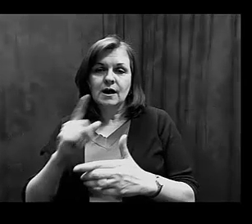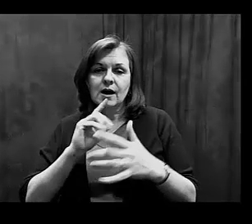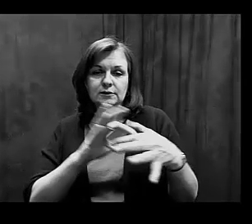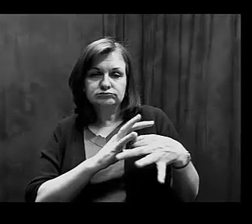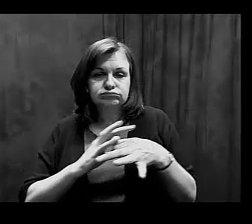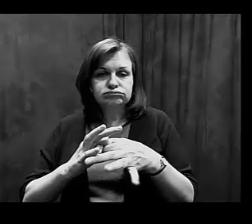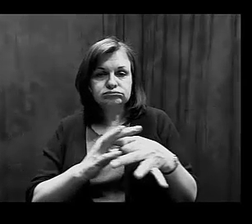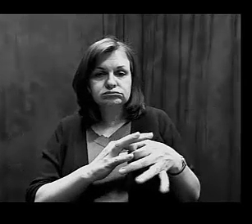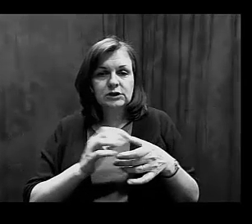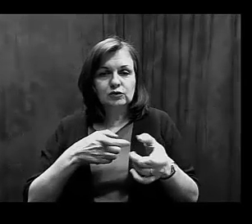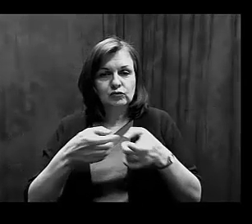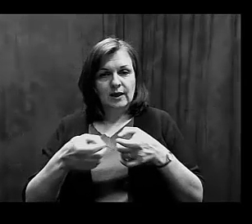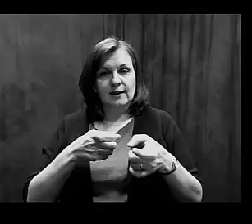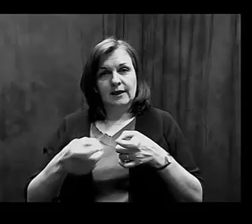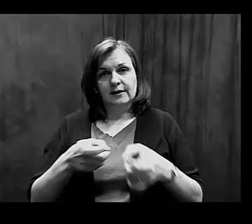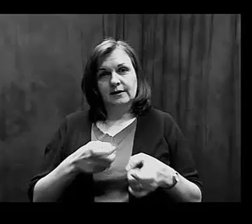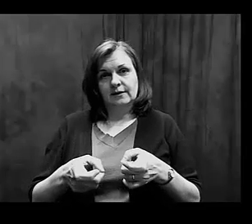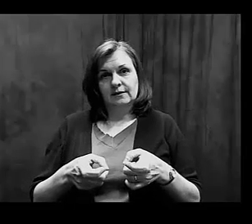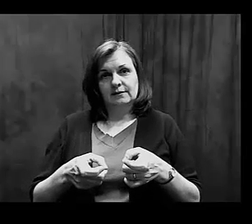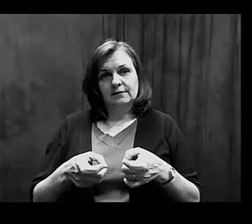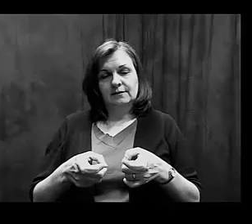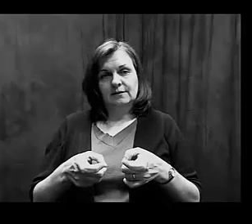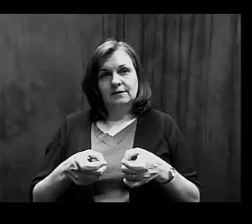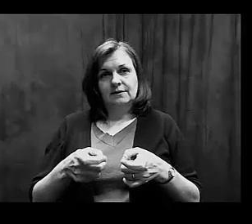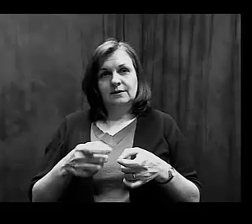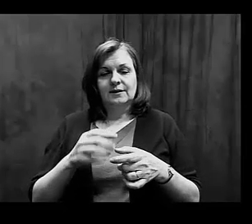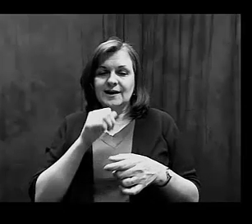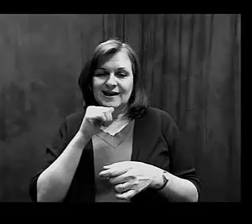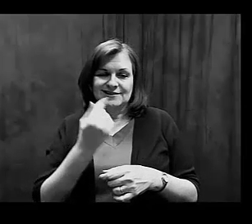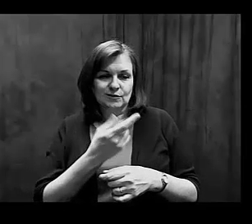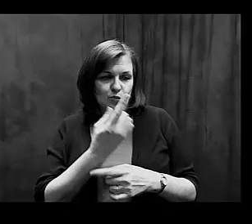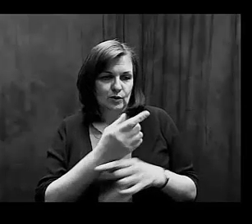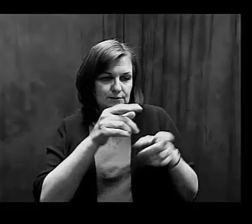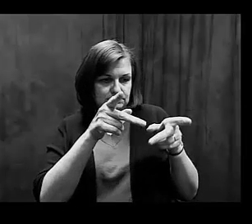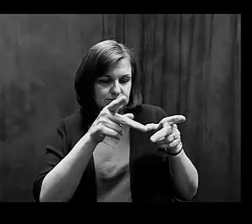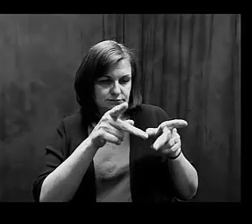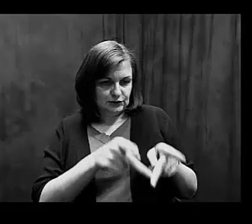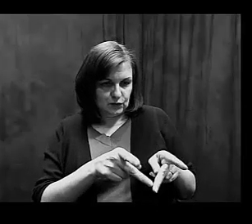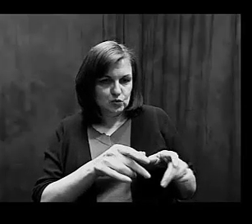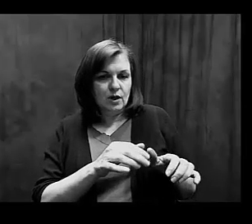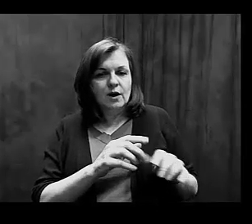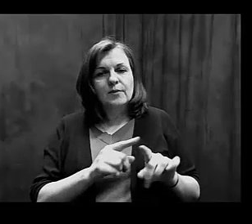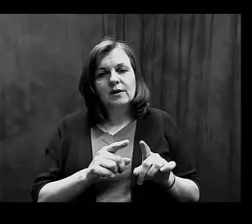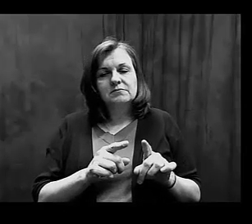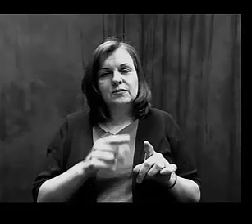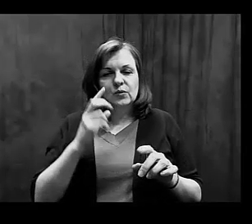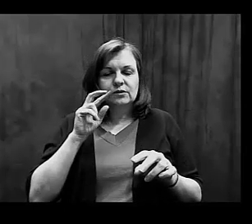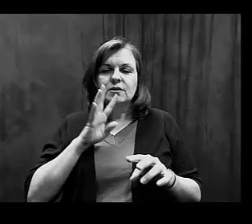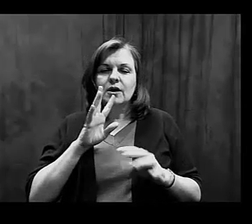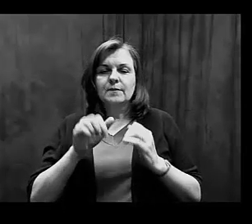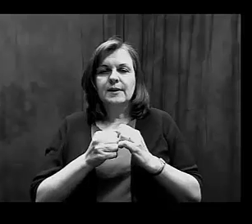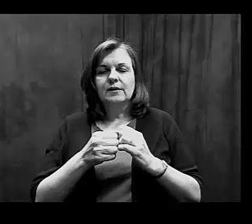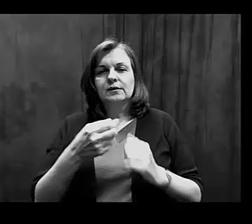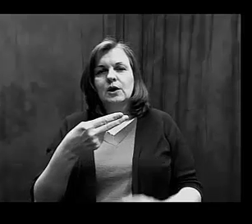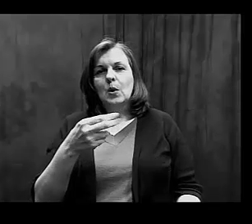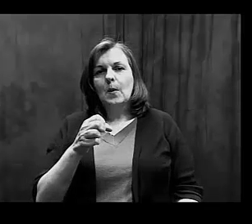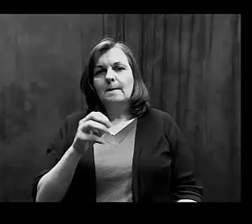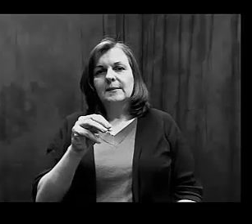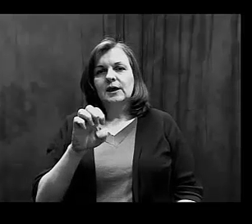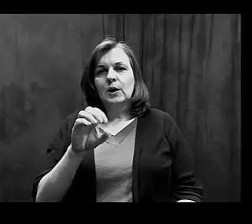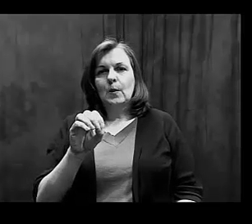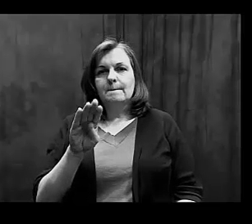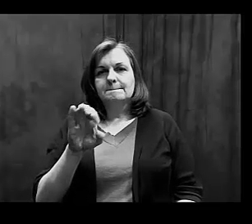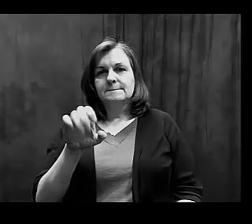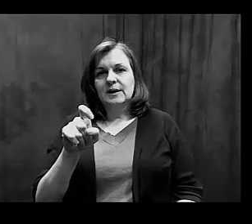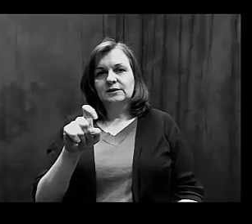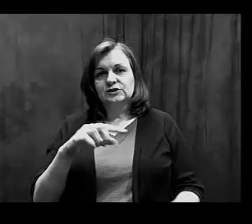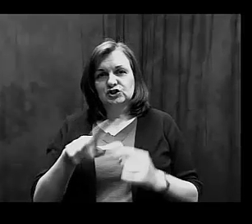larger scale not just in single individual so we can look at something known as a homeobox gene. A homeobox gene is a very